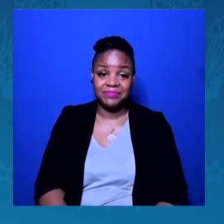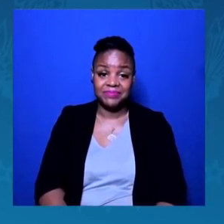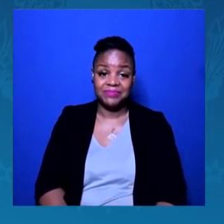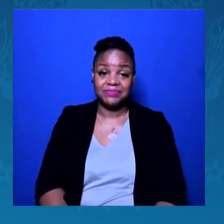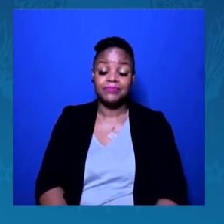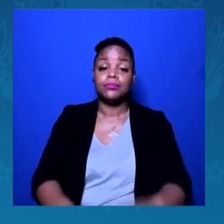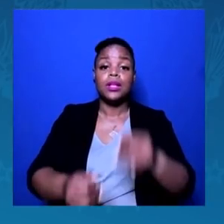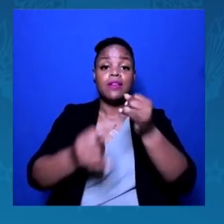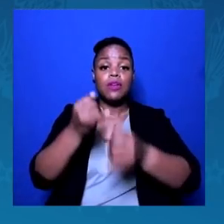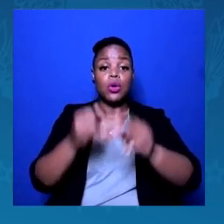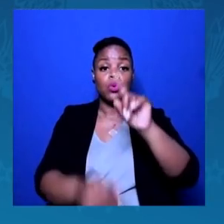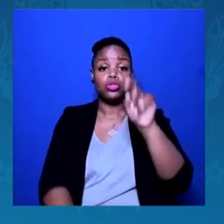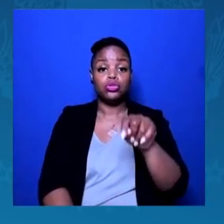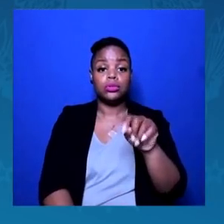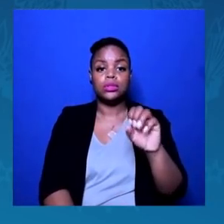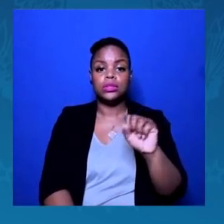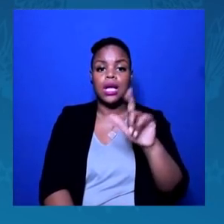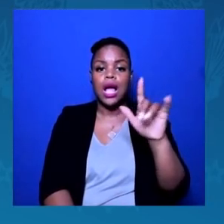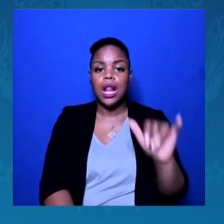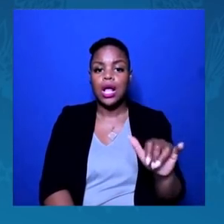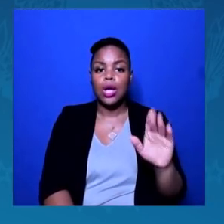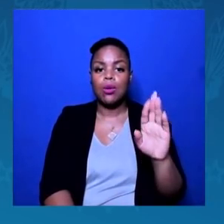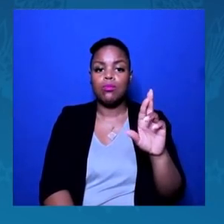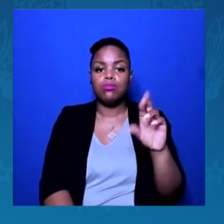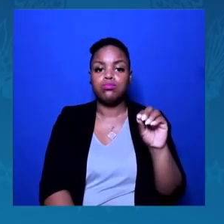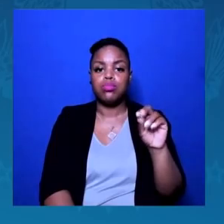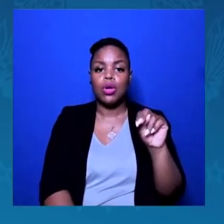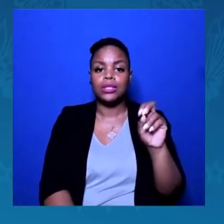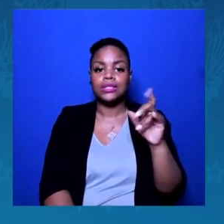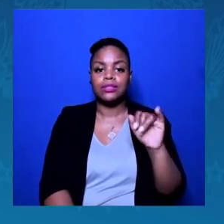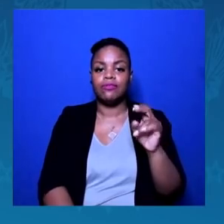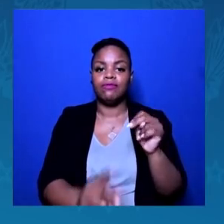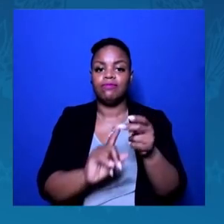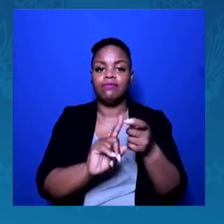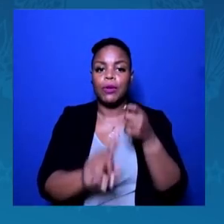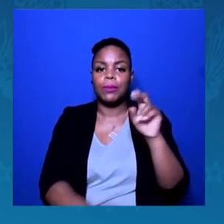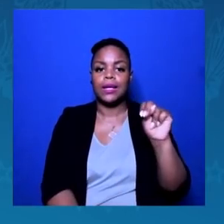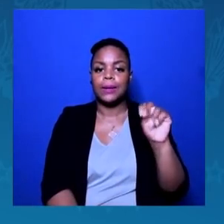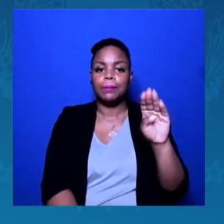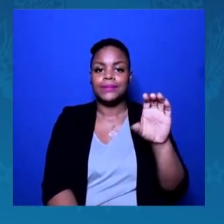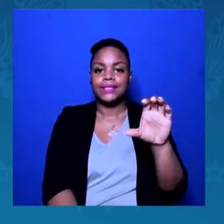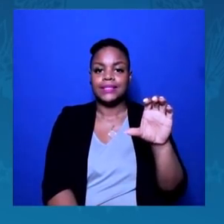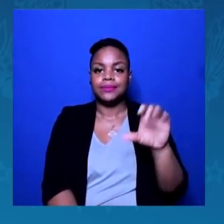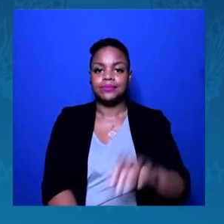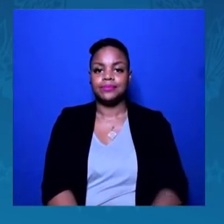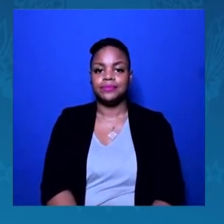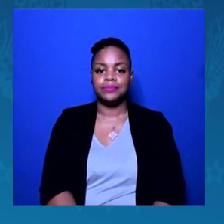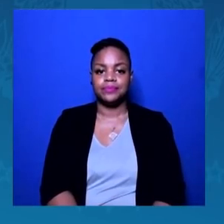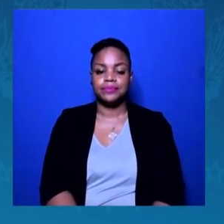Sally is right over there. The Press: Madam Vice President, you've been a strong advocate for women and children throughout your career.